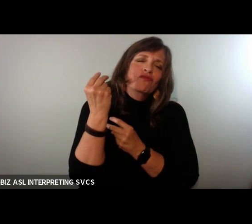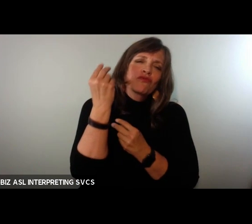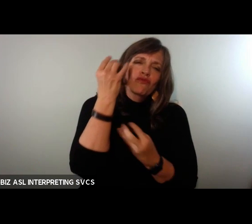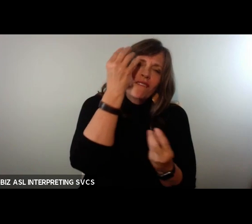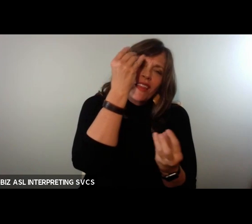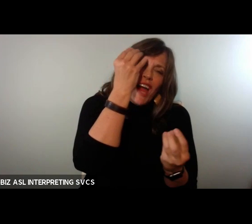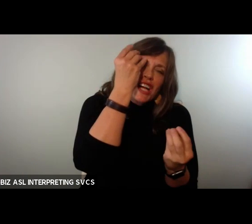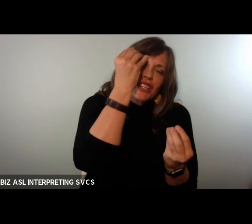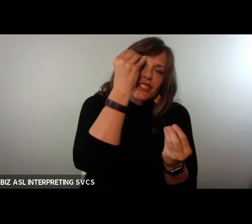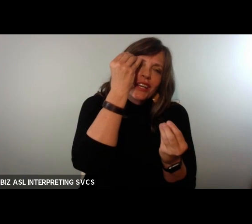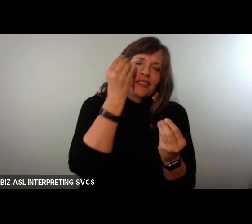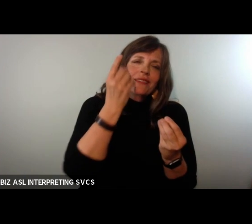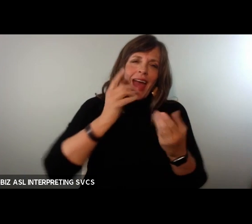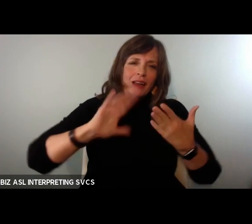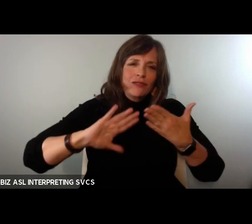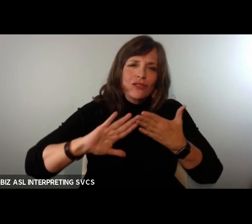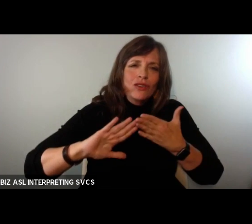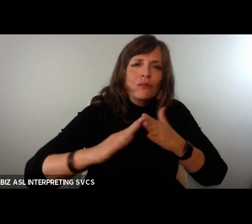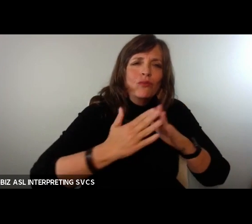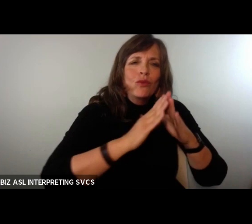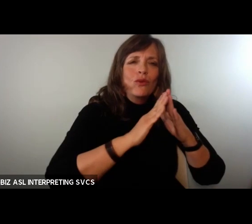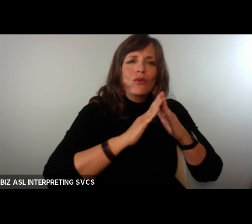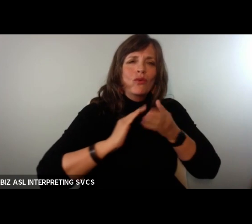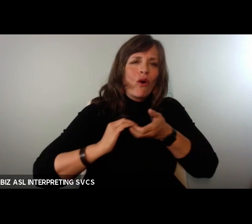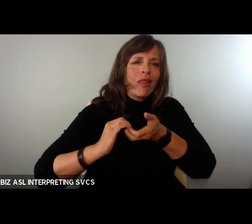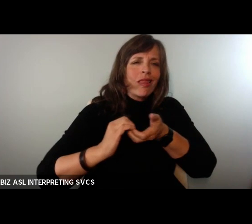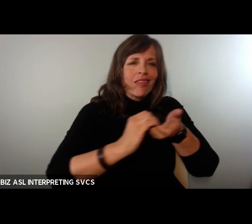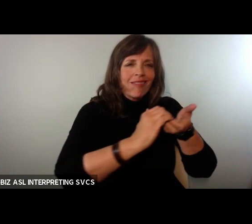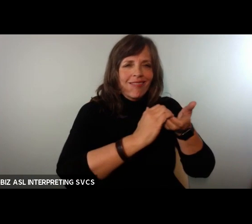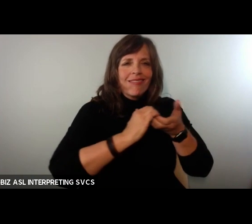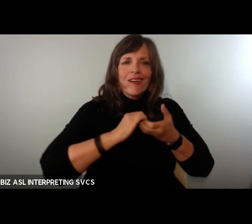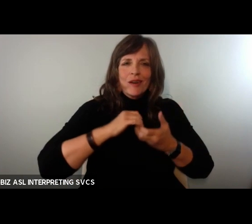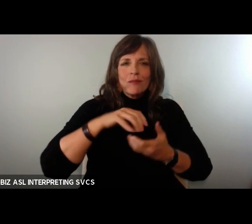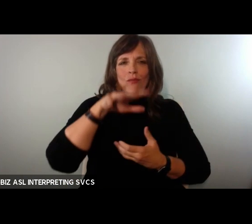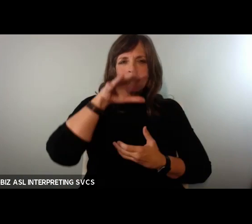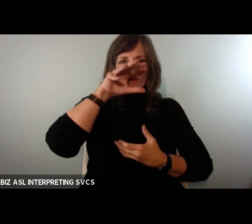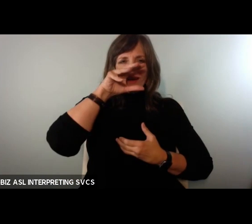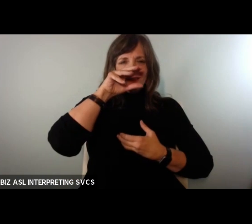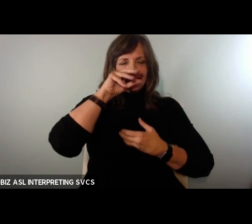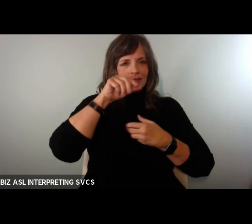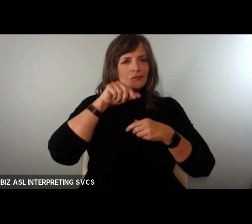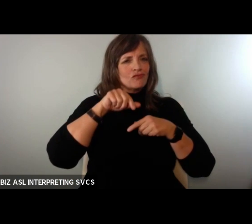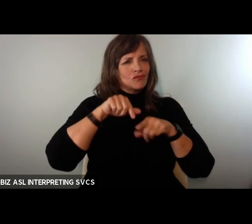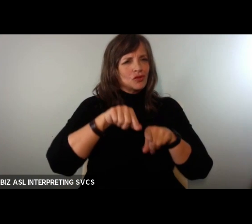we'll be taking together are to do that and also to take a moment to reflect